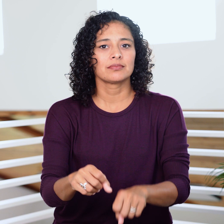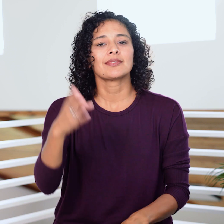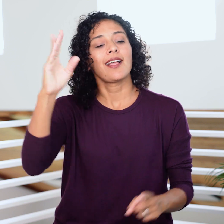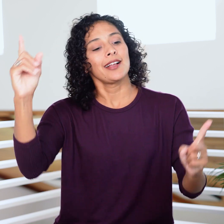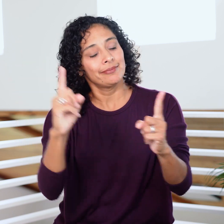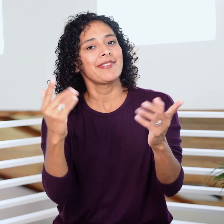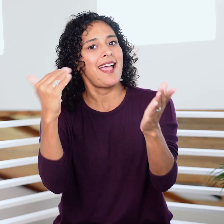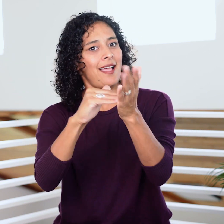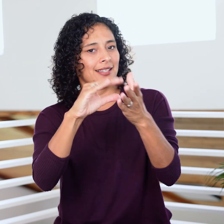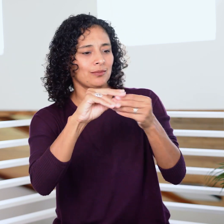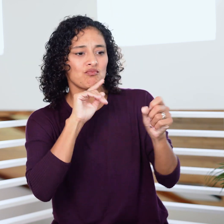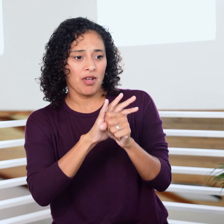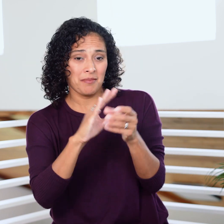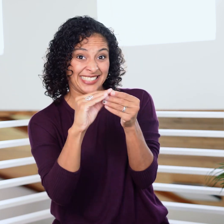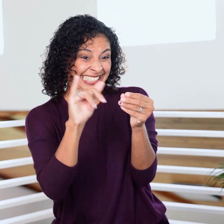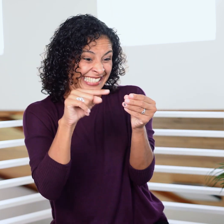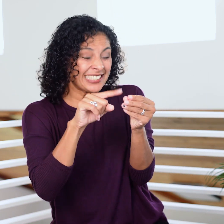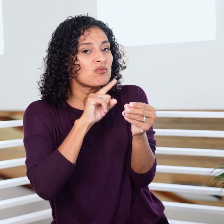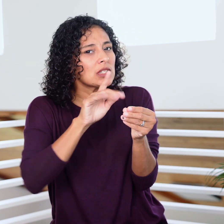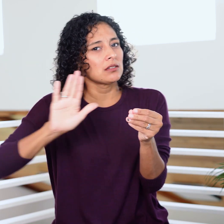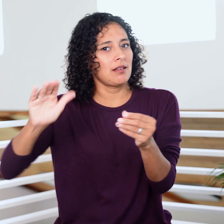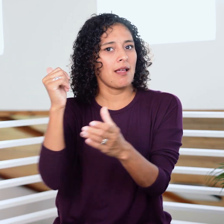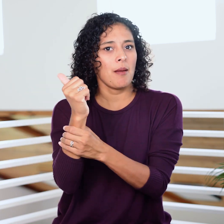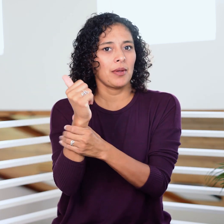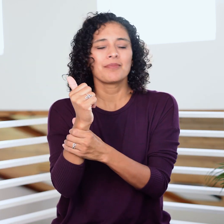God reiterates the promise that was originally for Abraham;